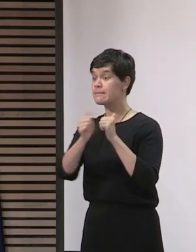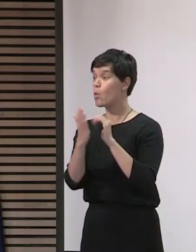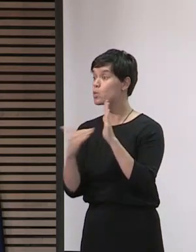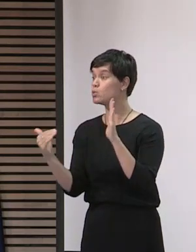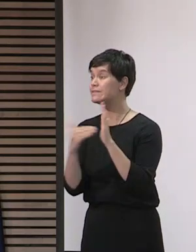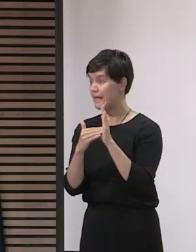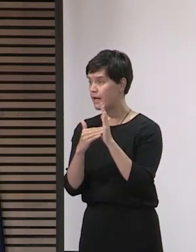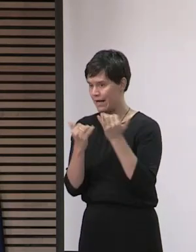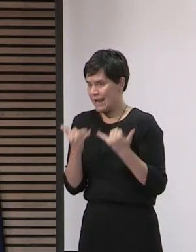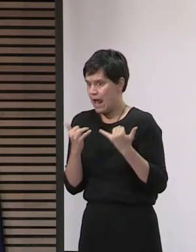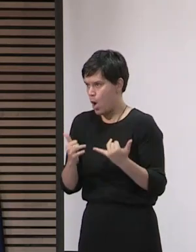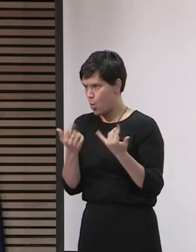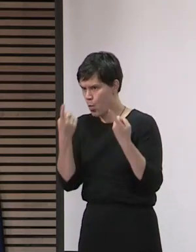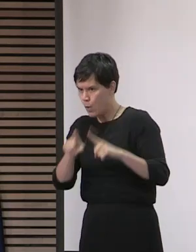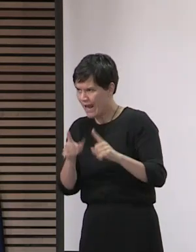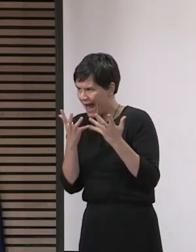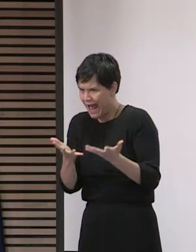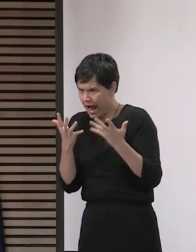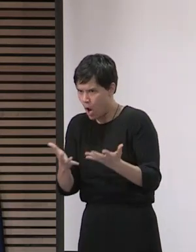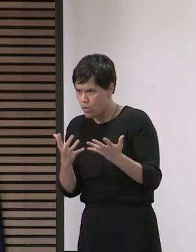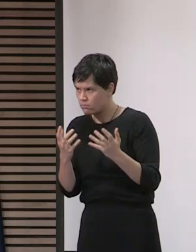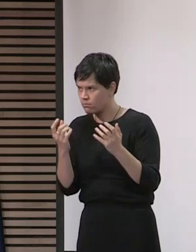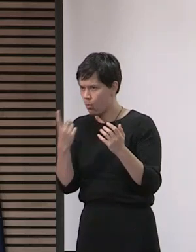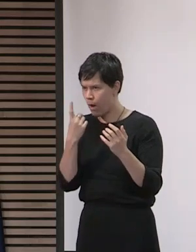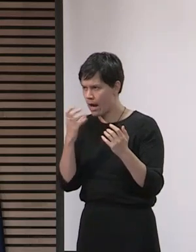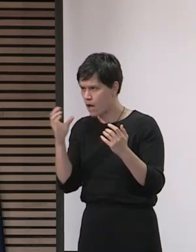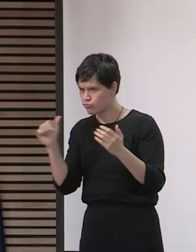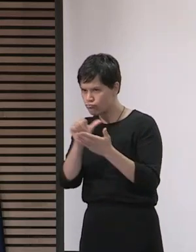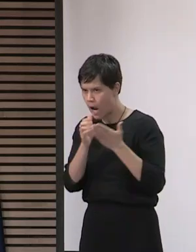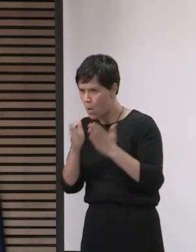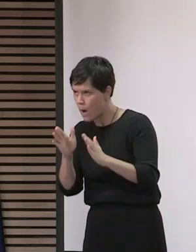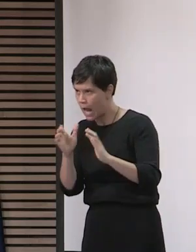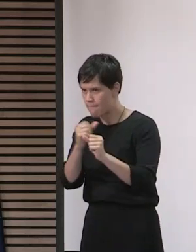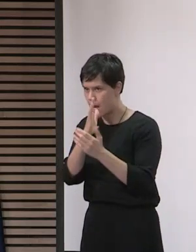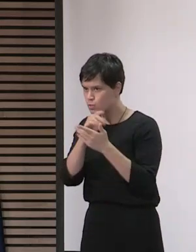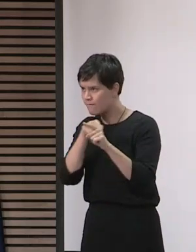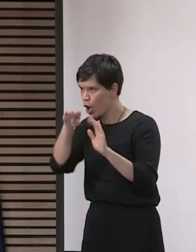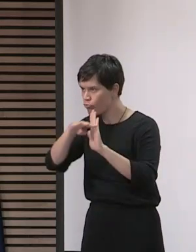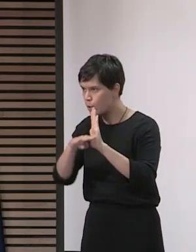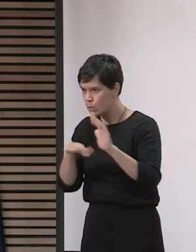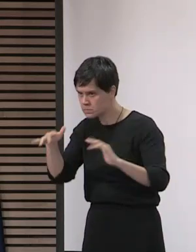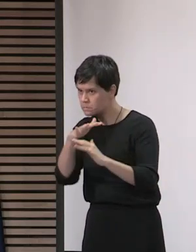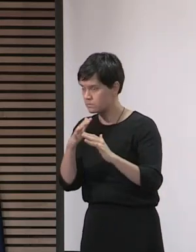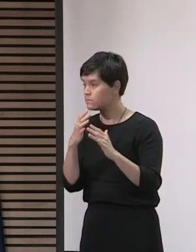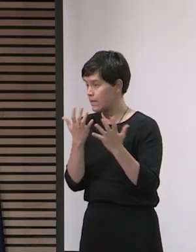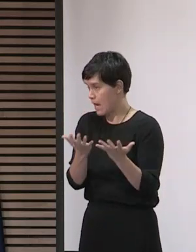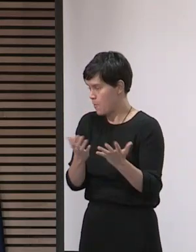sporting codes have been working on operational guidance with Sport New Zealand. Large-scale events